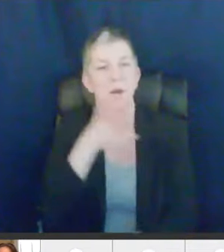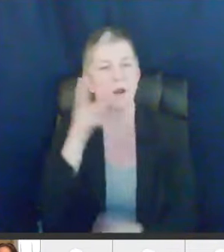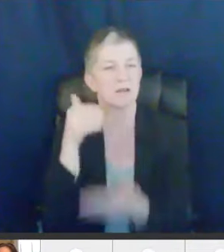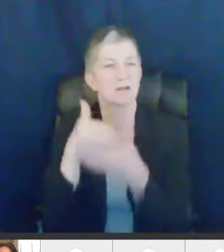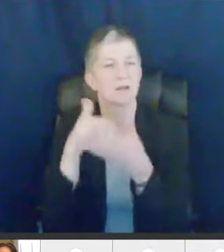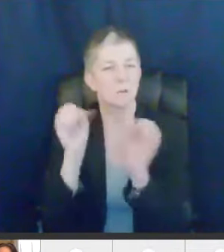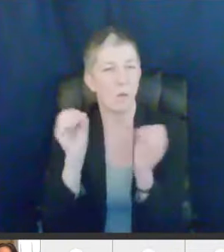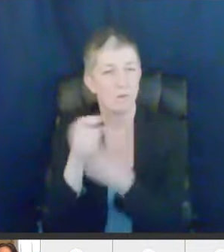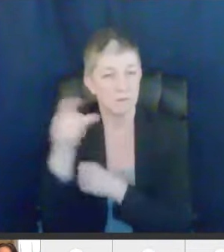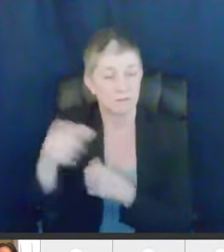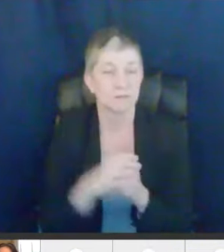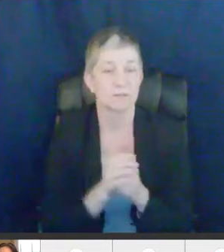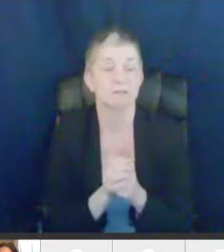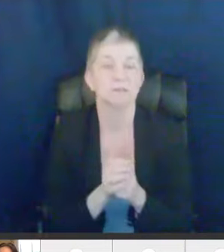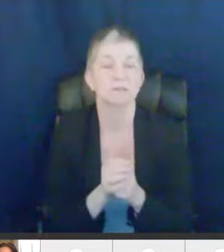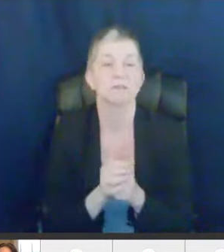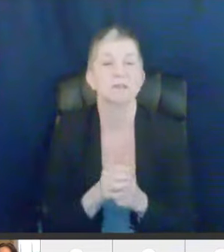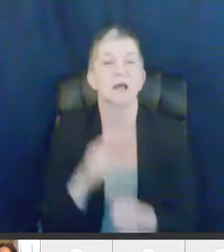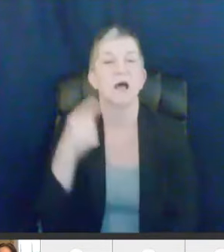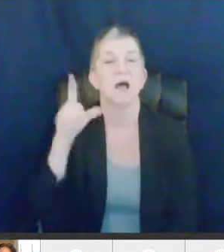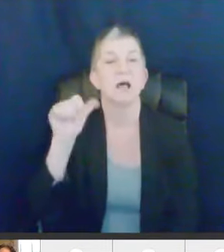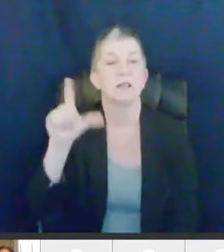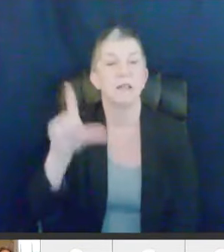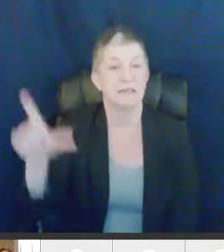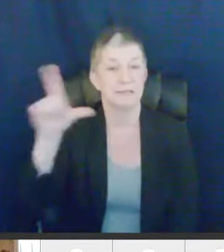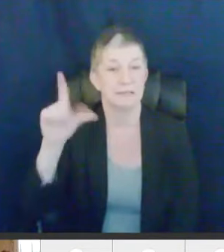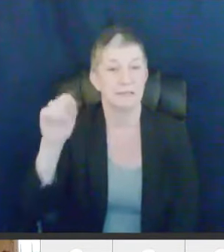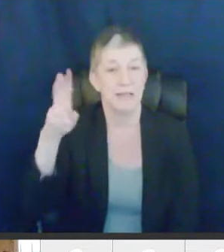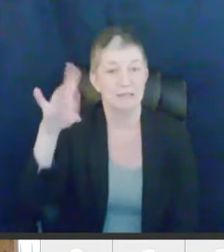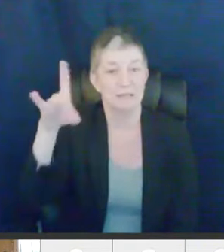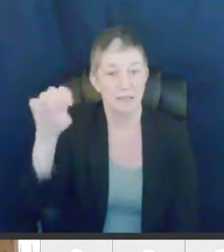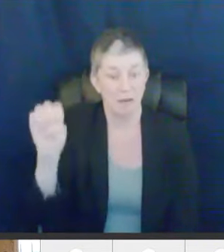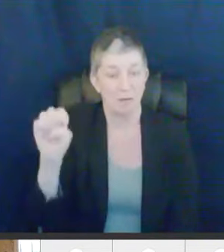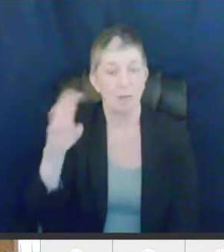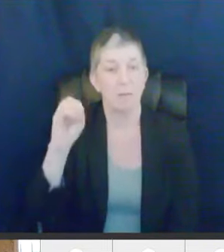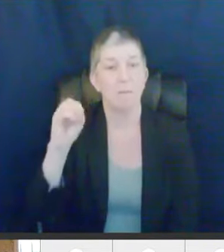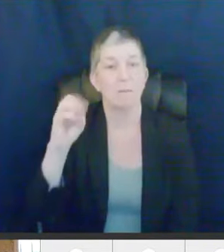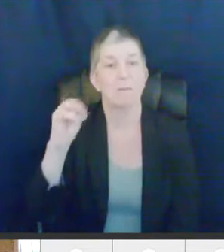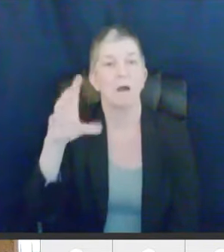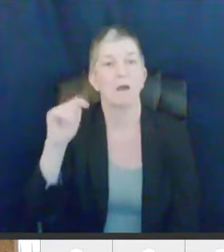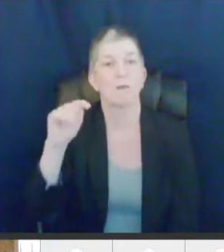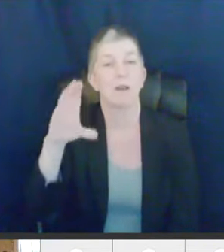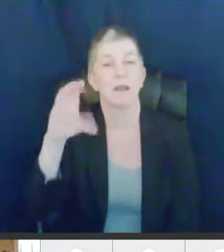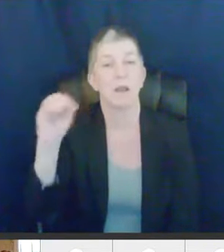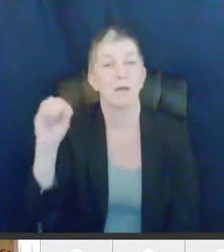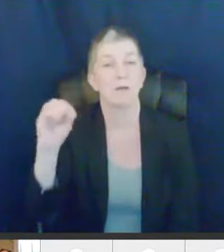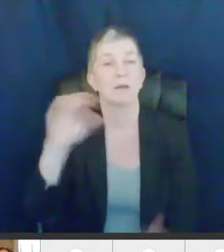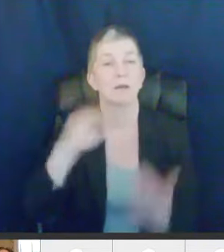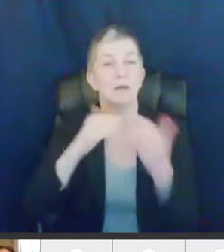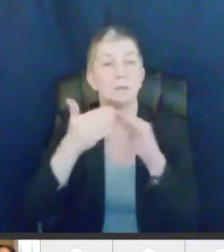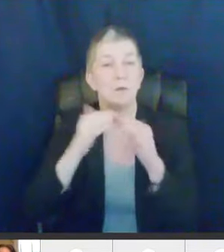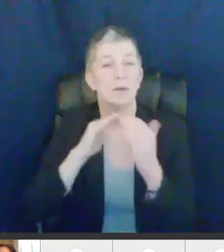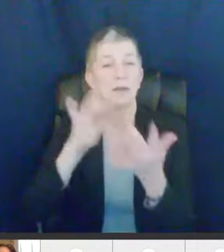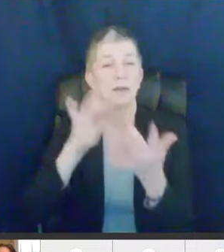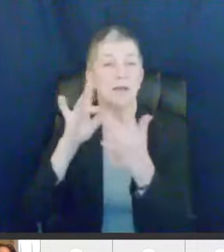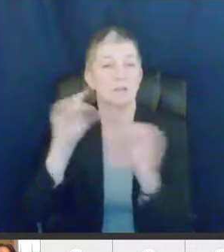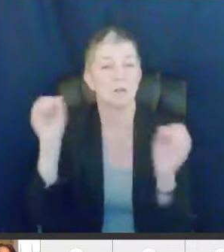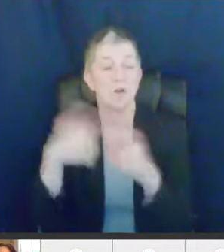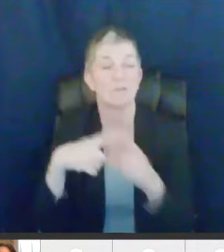in Lansdale at the Montgomery County Community Connections office Montgomery County